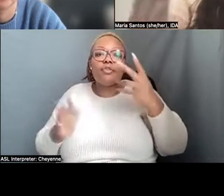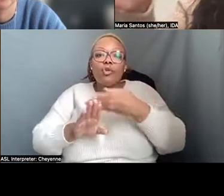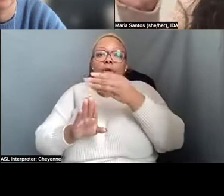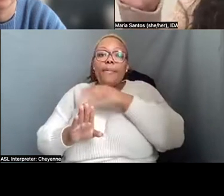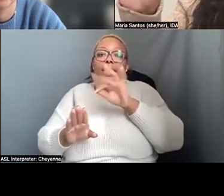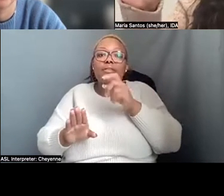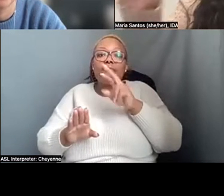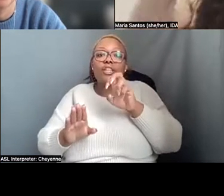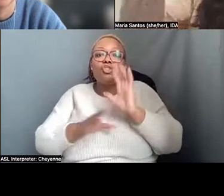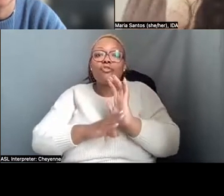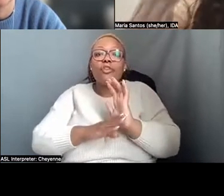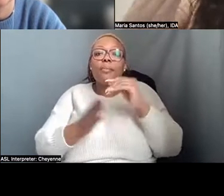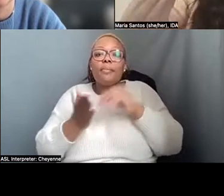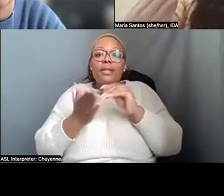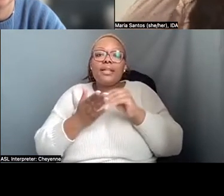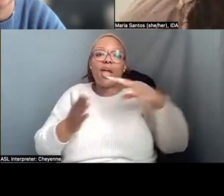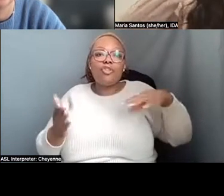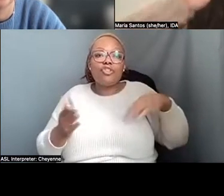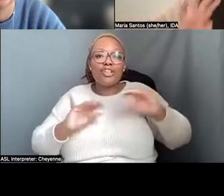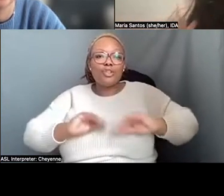It is very clear on the application how to write down the credit.